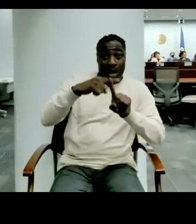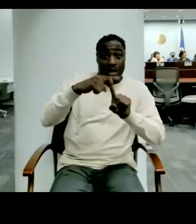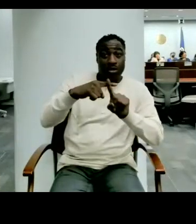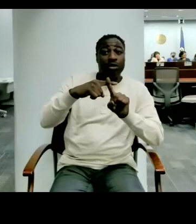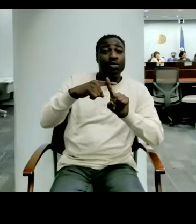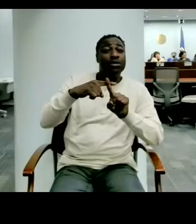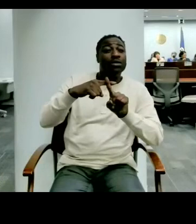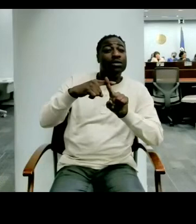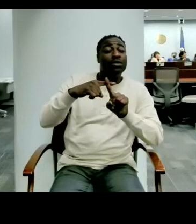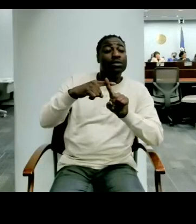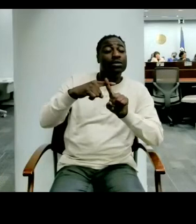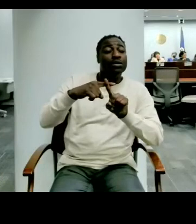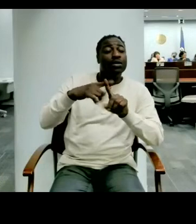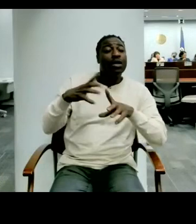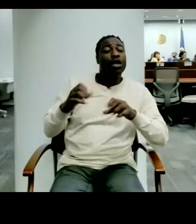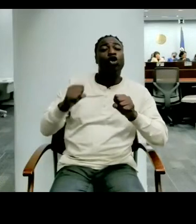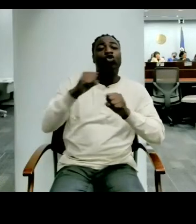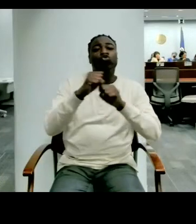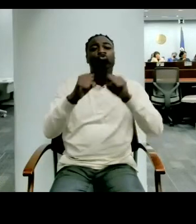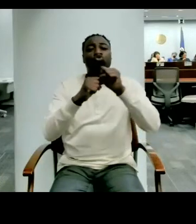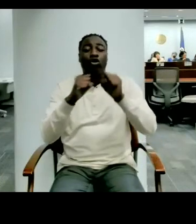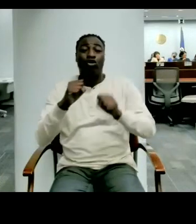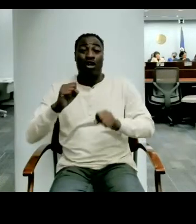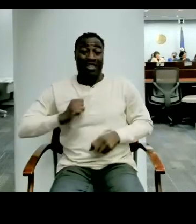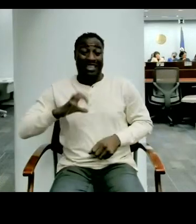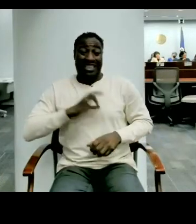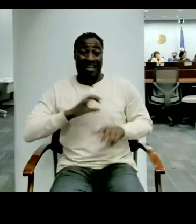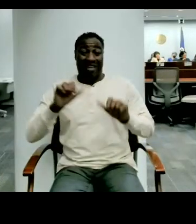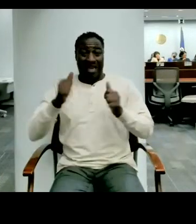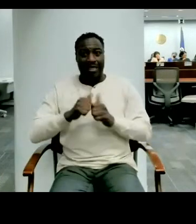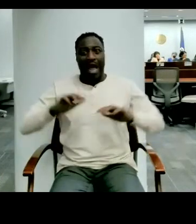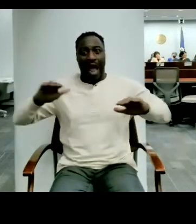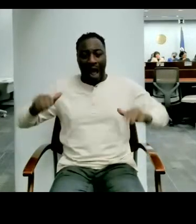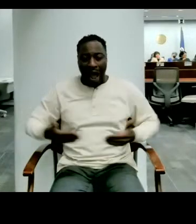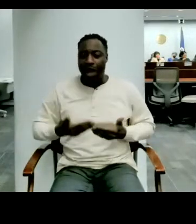um, you know, the structure of the staffing agency was to hire Hispanic recruiters and